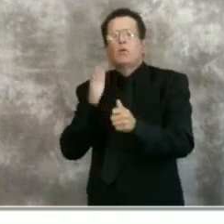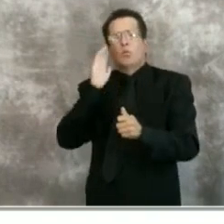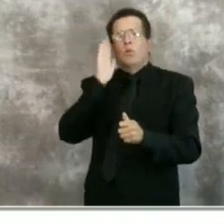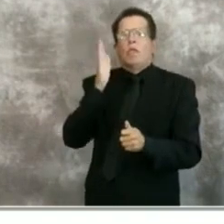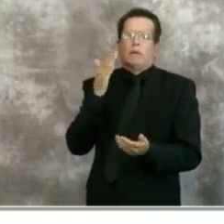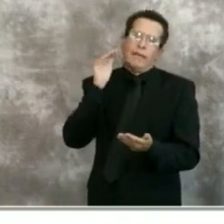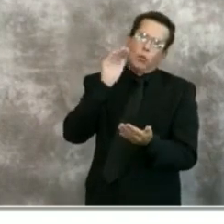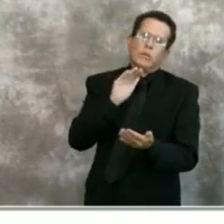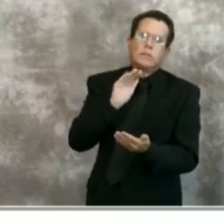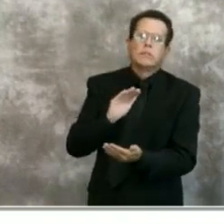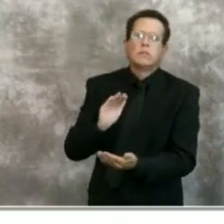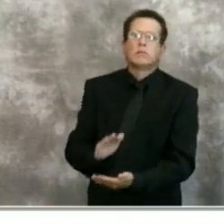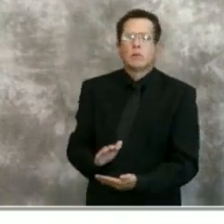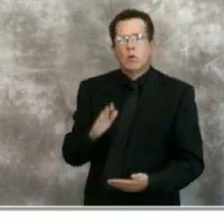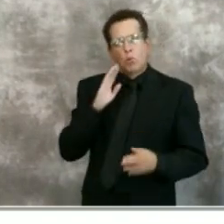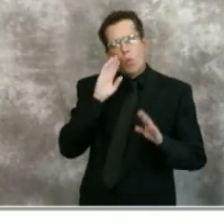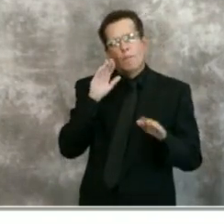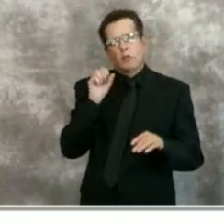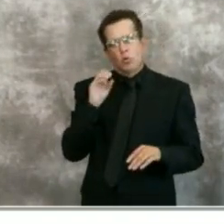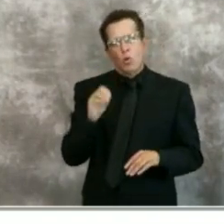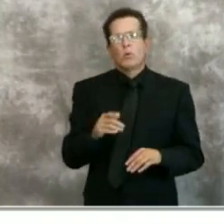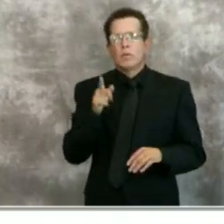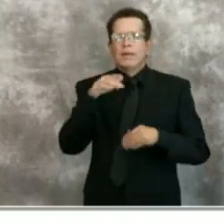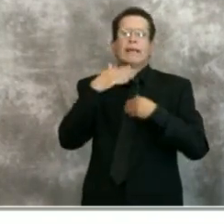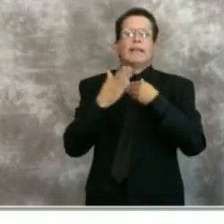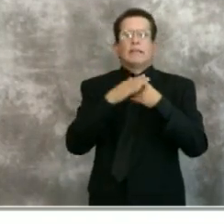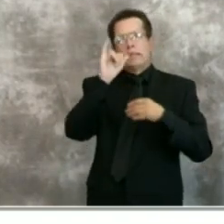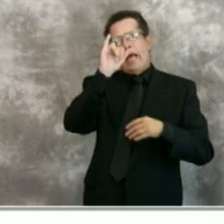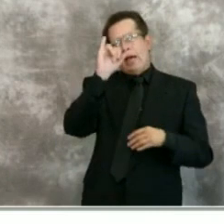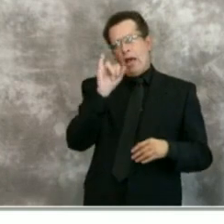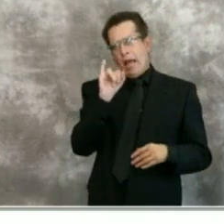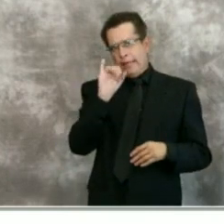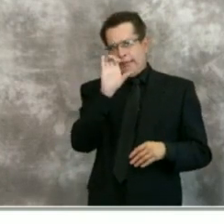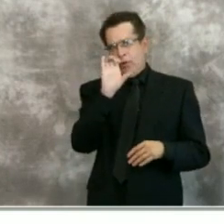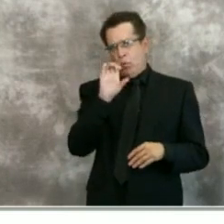WELL AS THE OVERALL NUMBER OF CASES IS ANTICIPATED TO